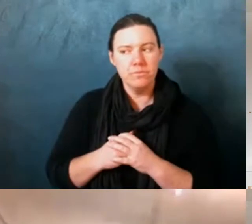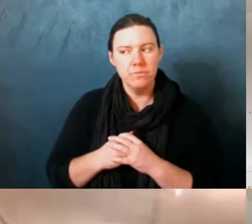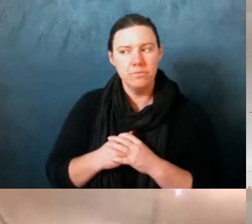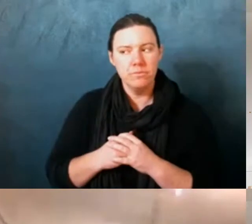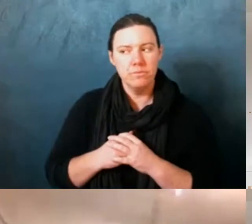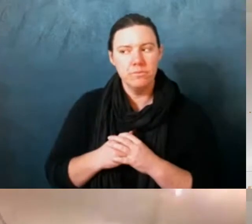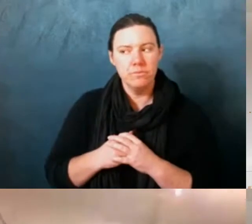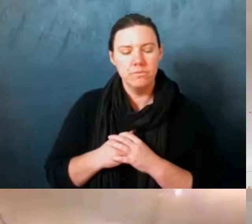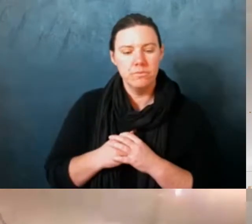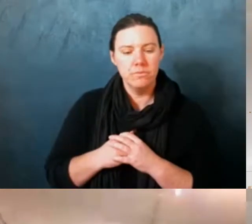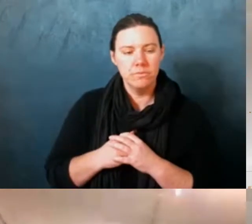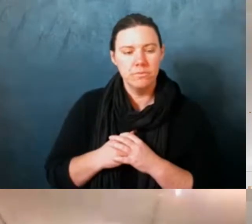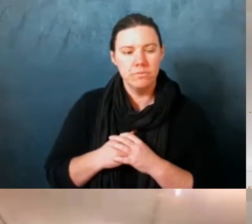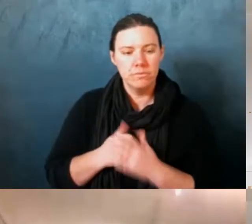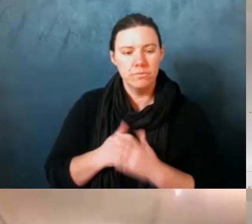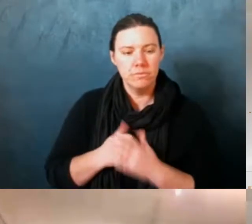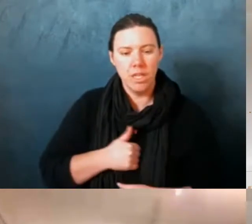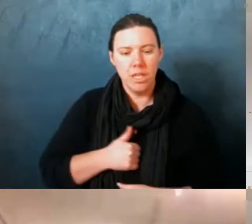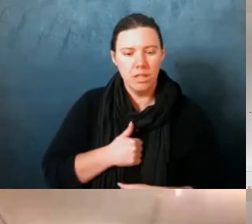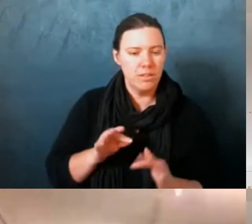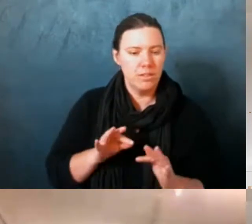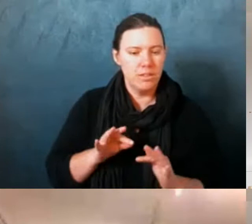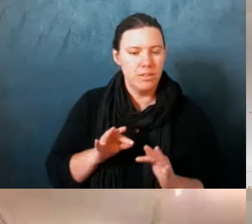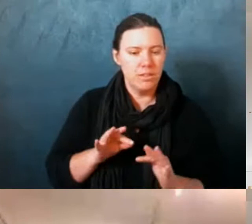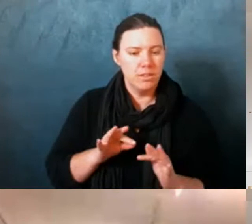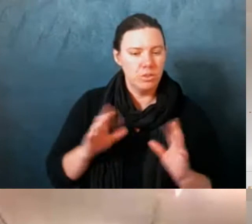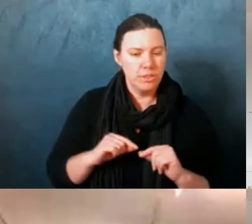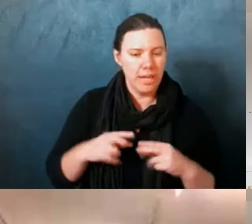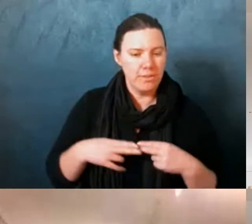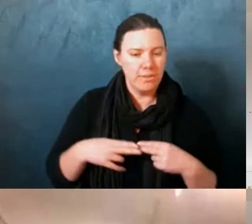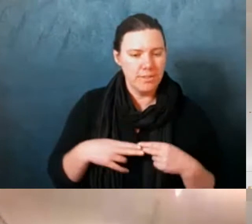I'm so sorry you took down the questions.